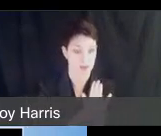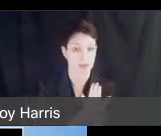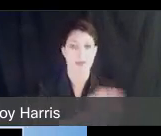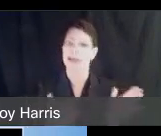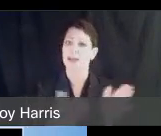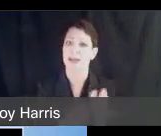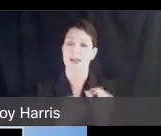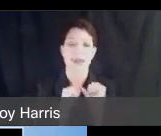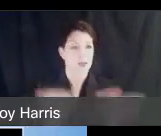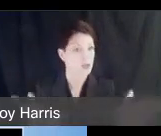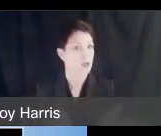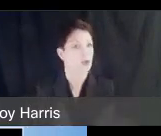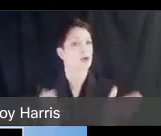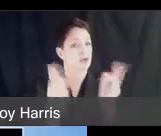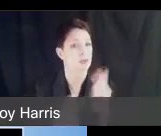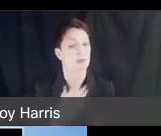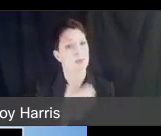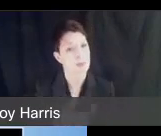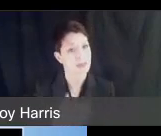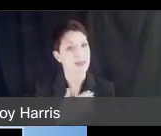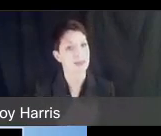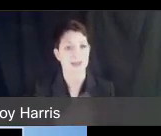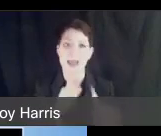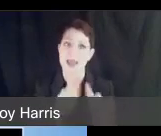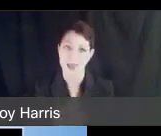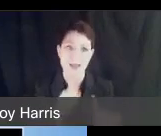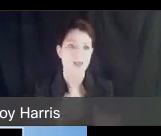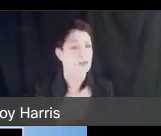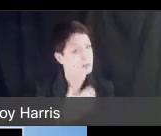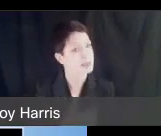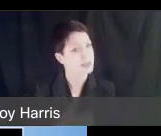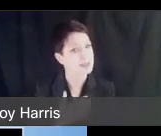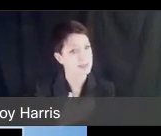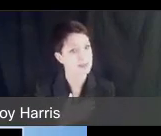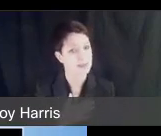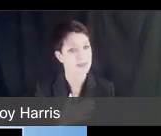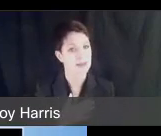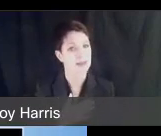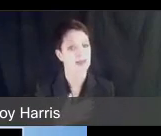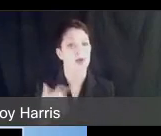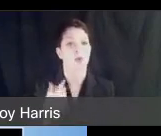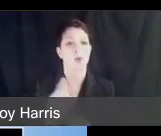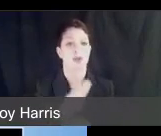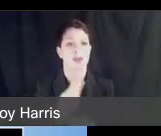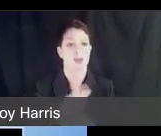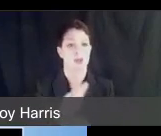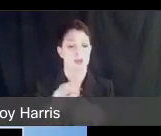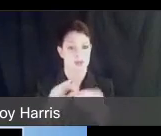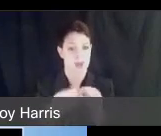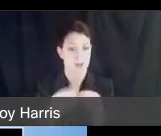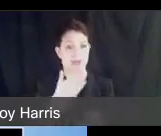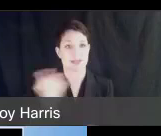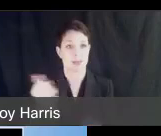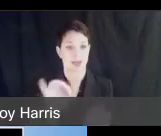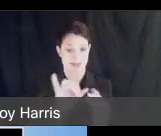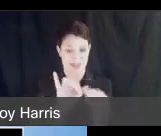people to please answer those questions. We use this as the best gauge of how we're doing in